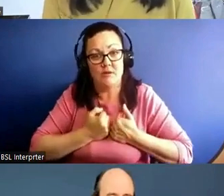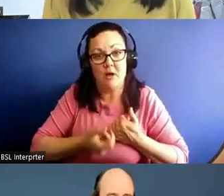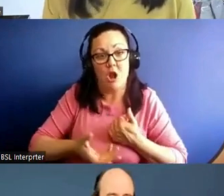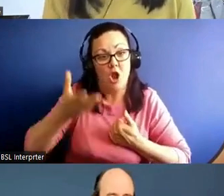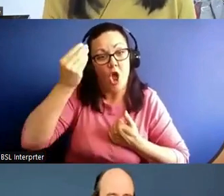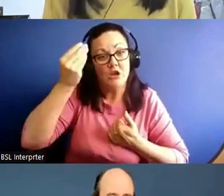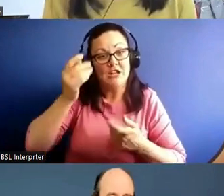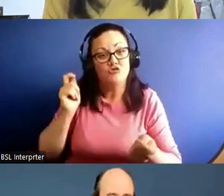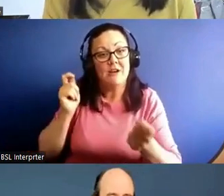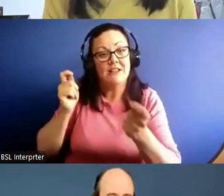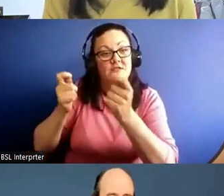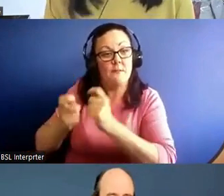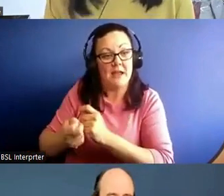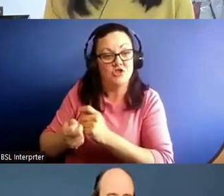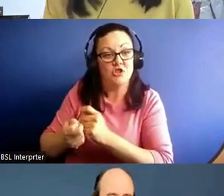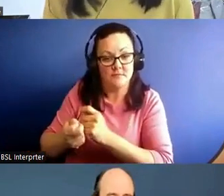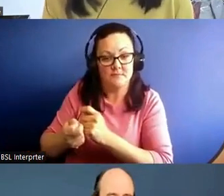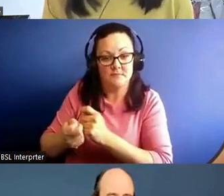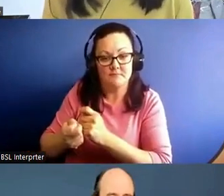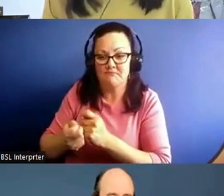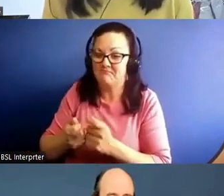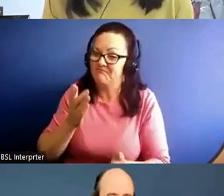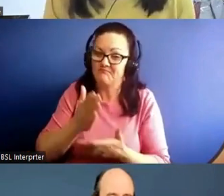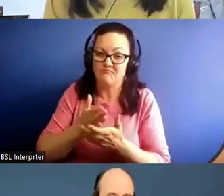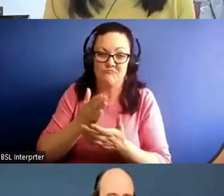Basically we use a very straight forward, verification